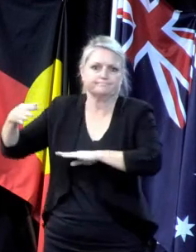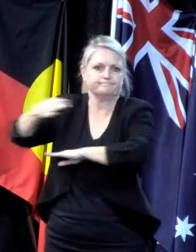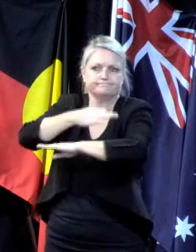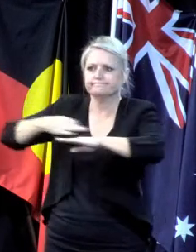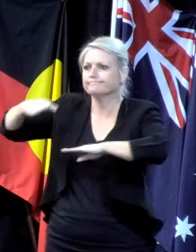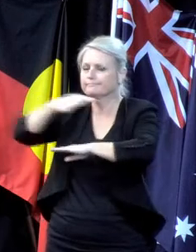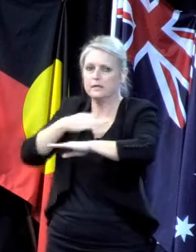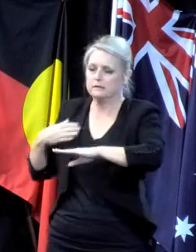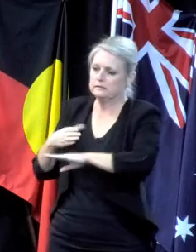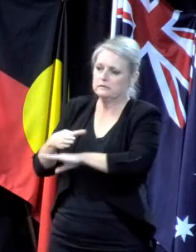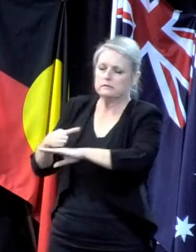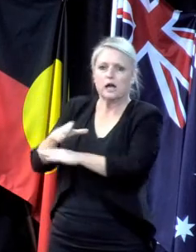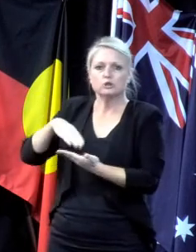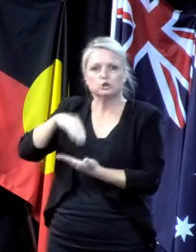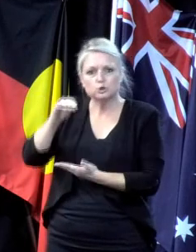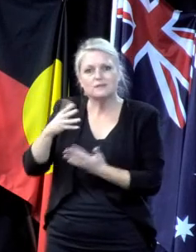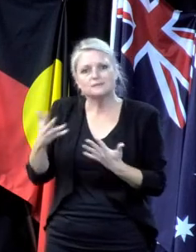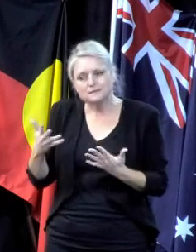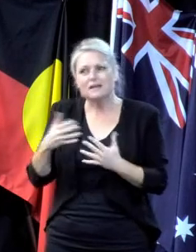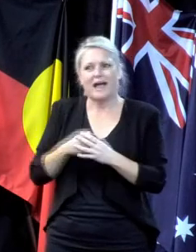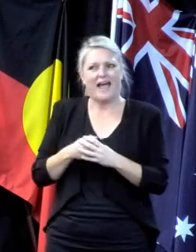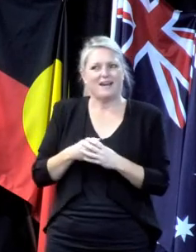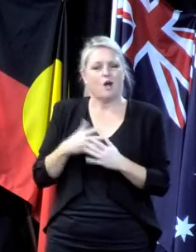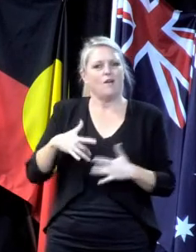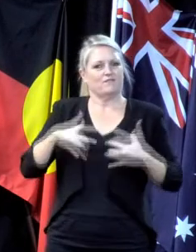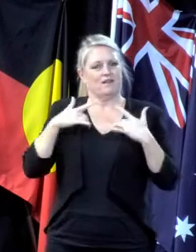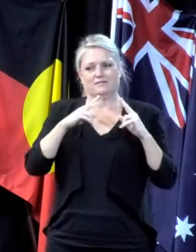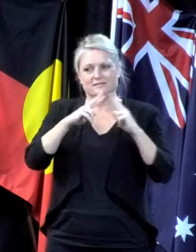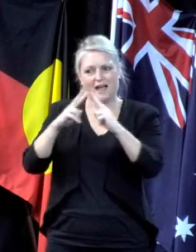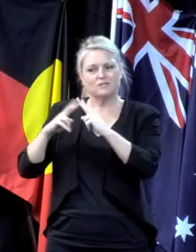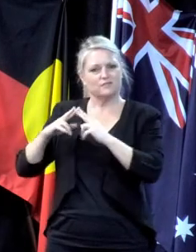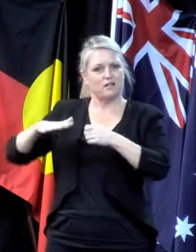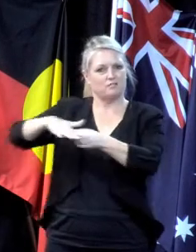widespread across Townsville right across Queensland and right across Australia as well.